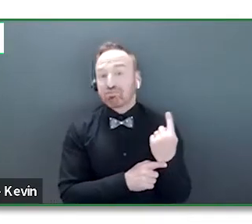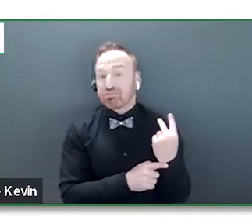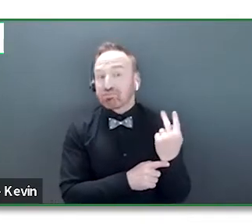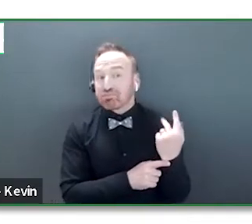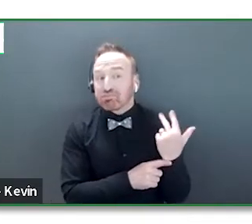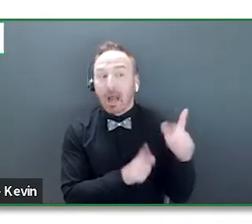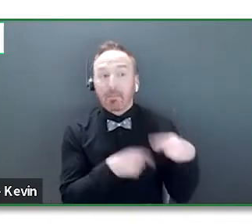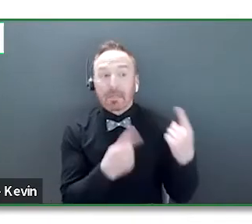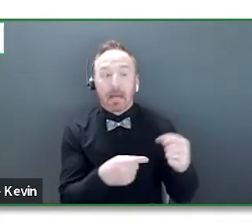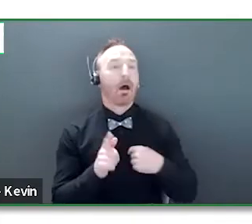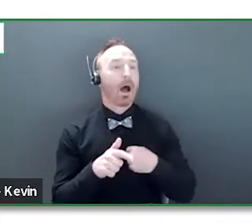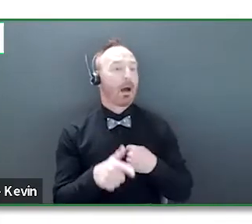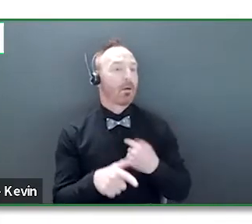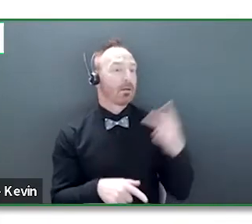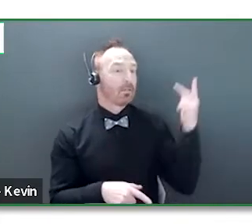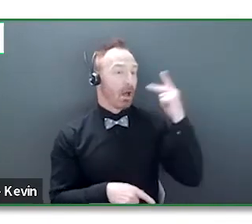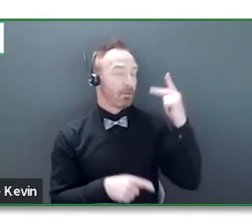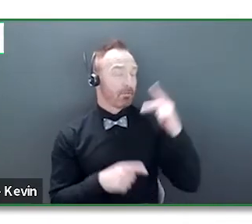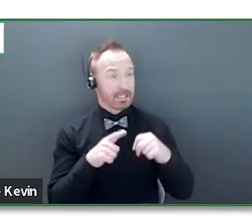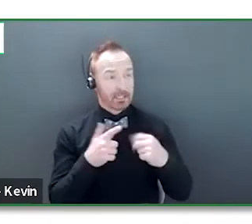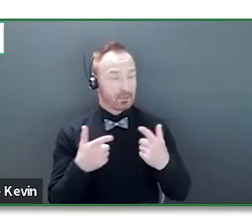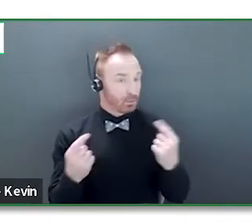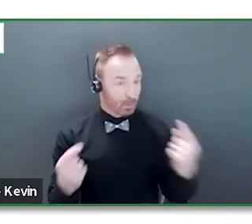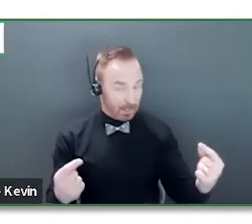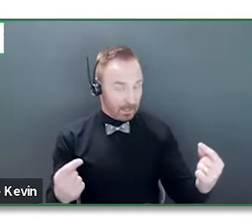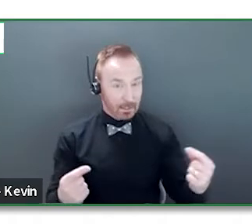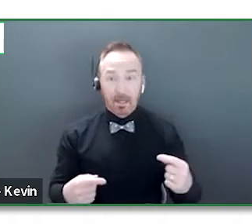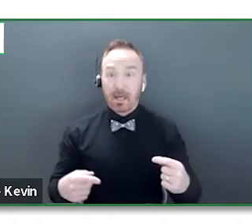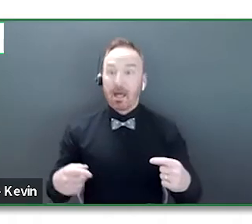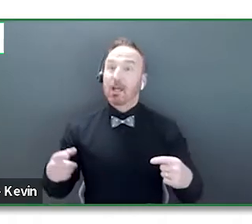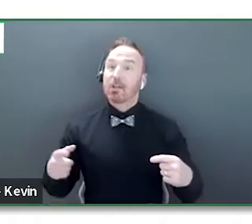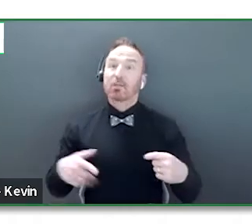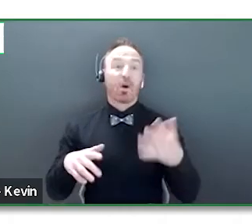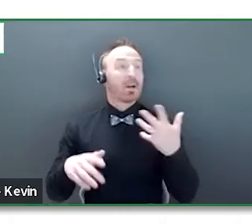be impossible for us to make everything, everywhere accessible for everyone. What